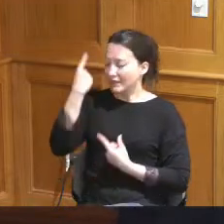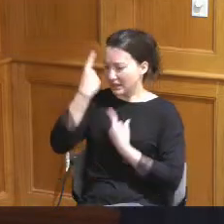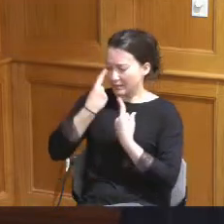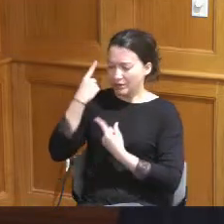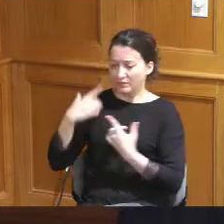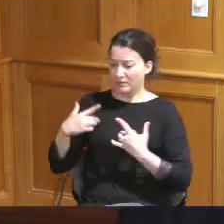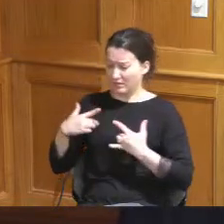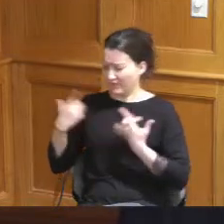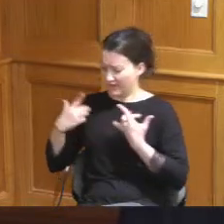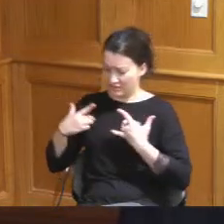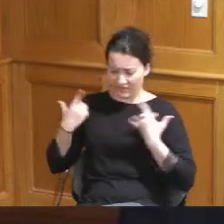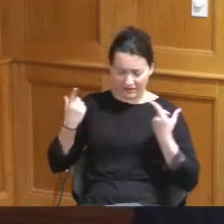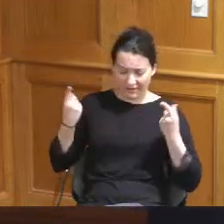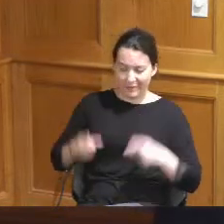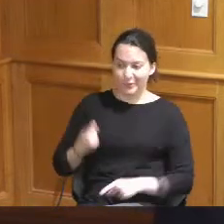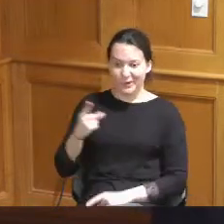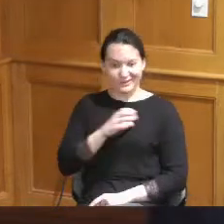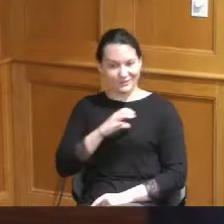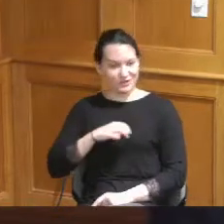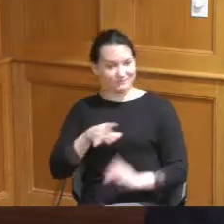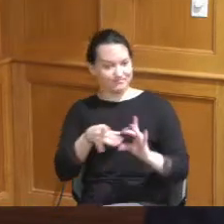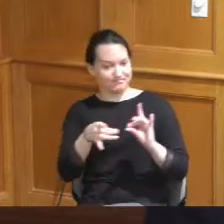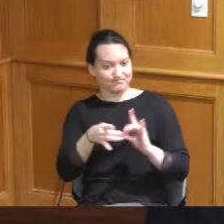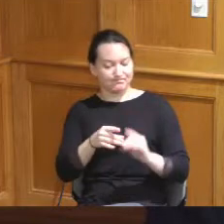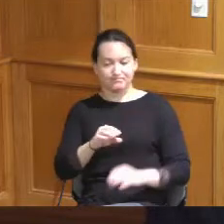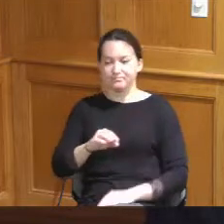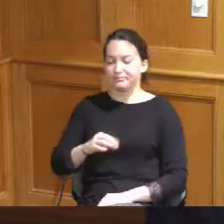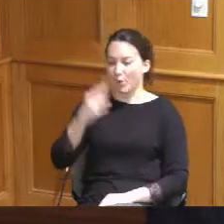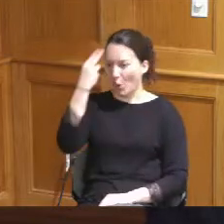events and one of the Commissioners mentioned at the events of Maui and in Hawaii and what's going